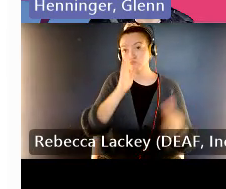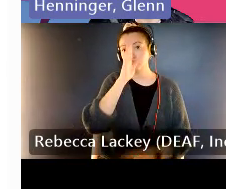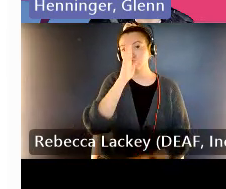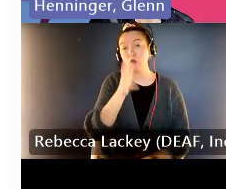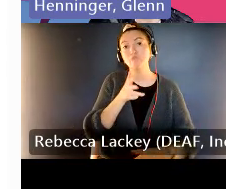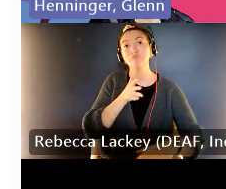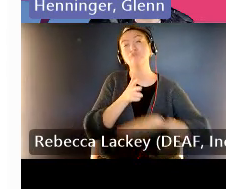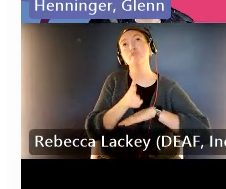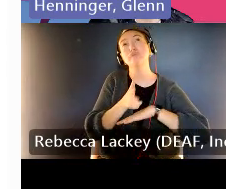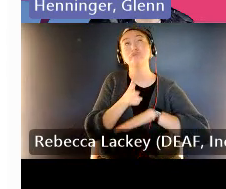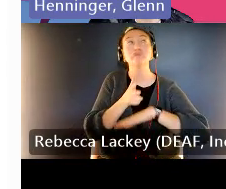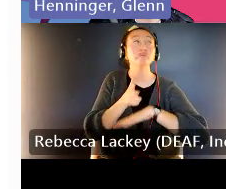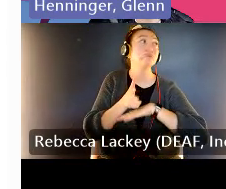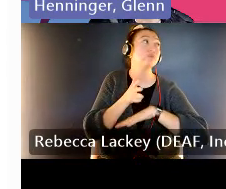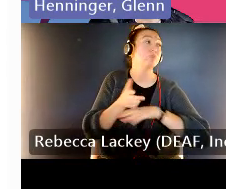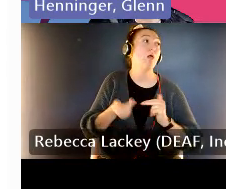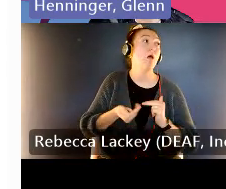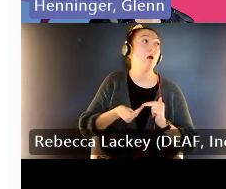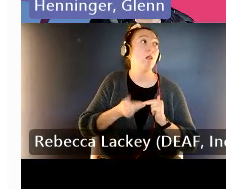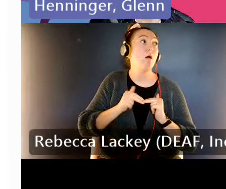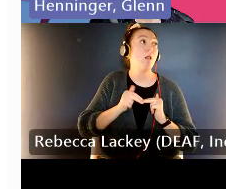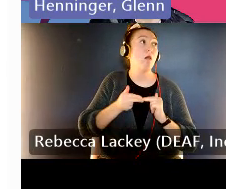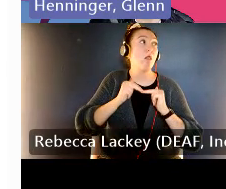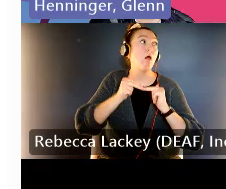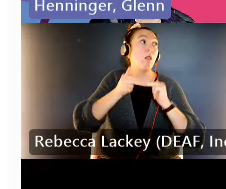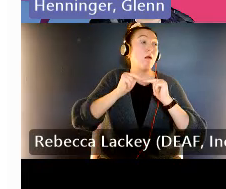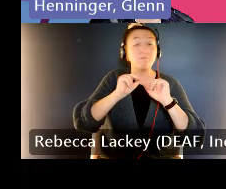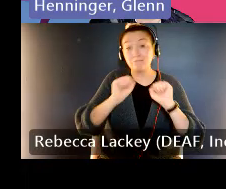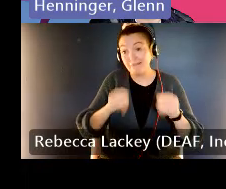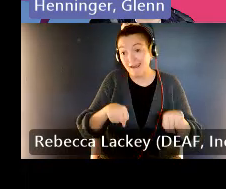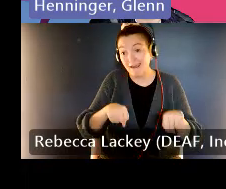And speeds can sometimes sometimes creep away from people if they're not paying attention.